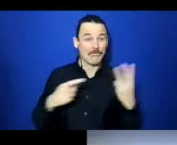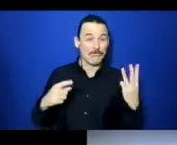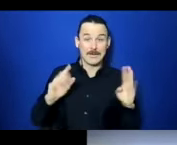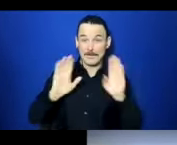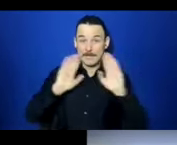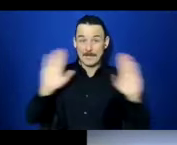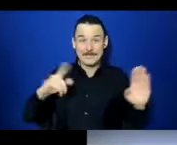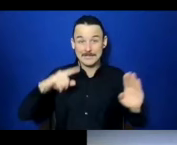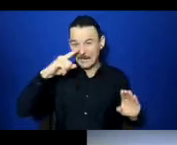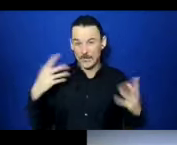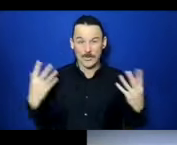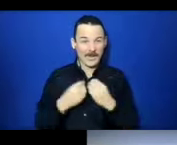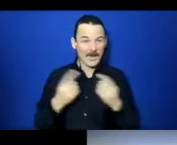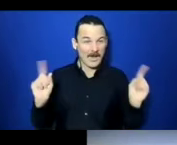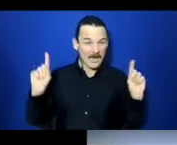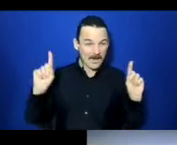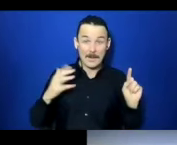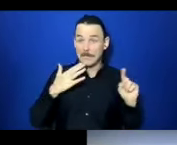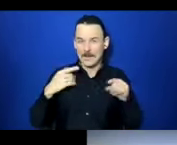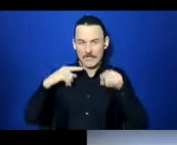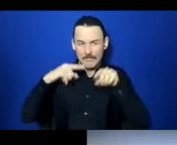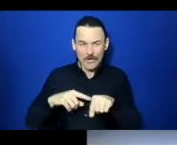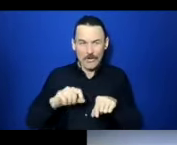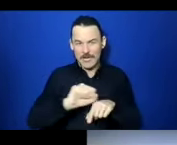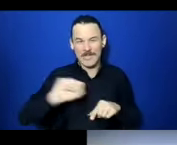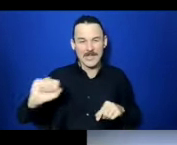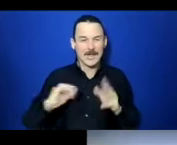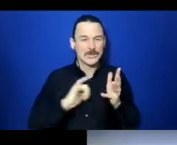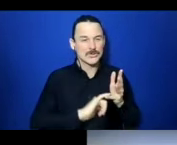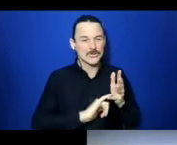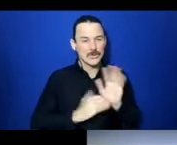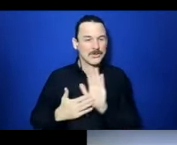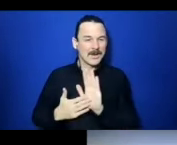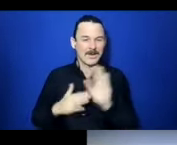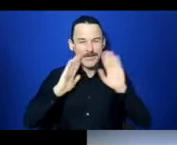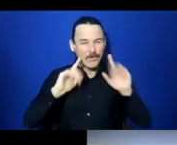follow them on social and we've got their social handles there in the chat as well.